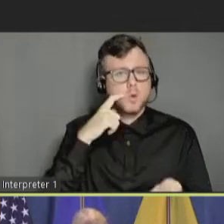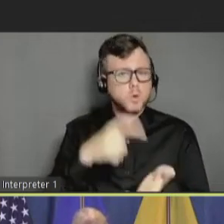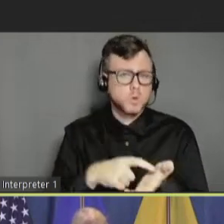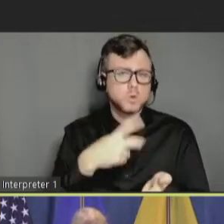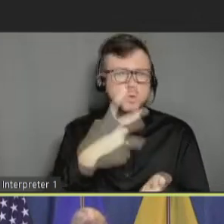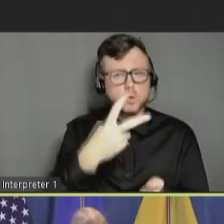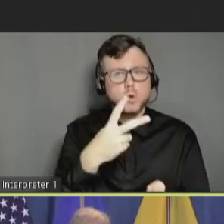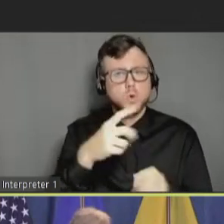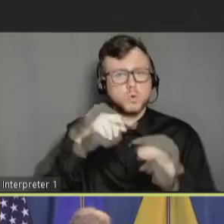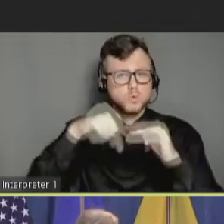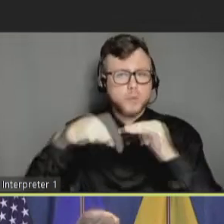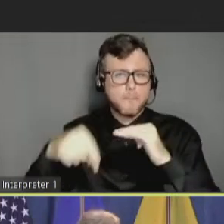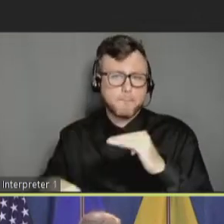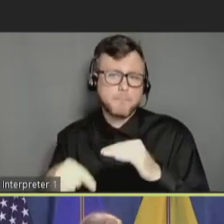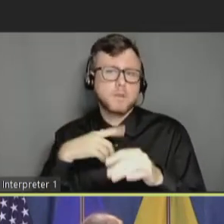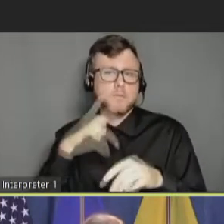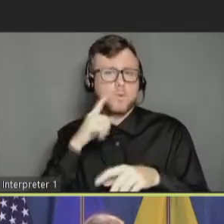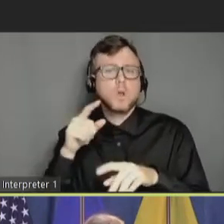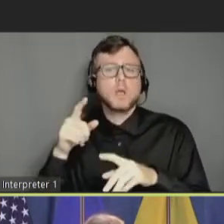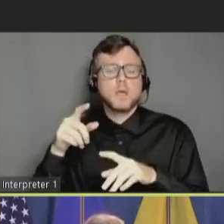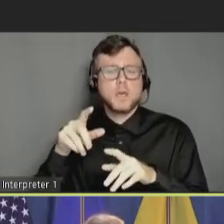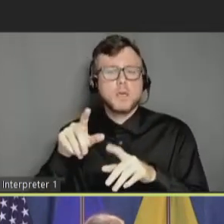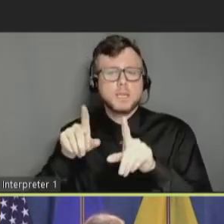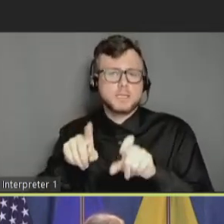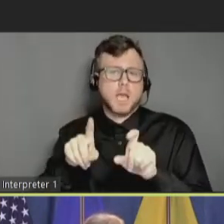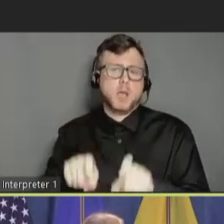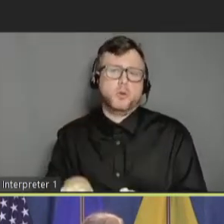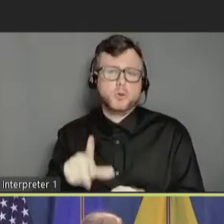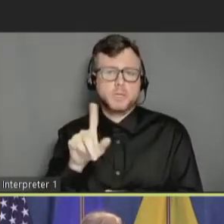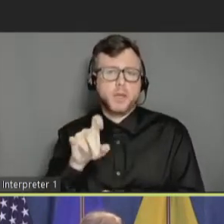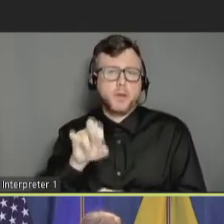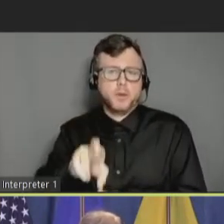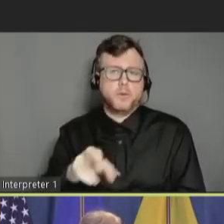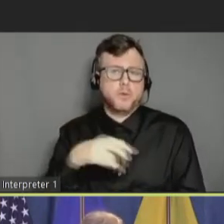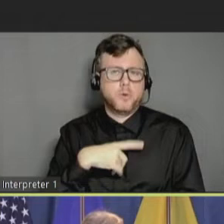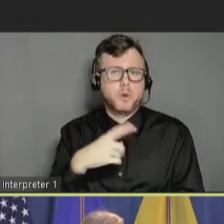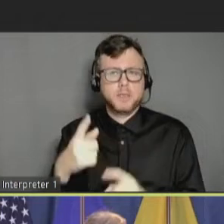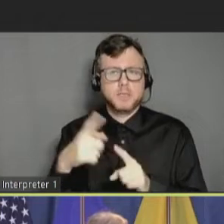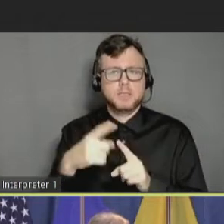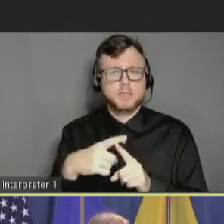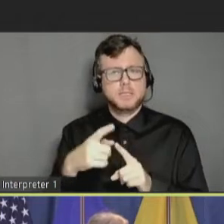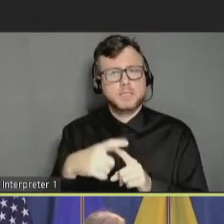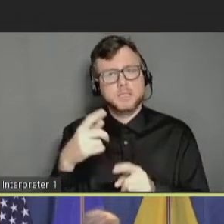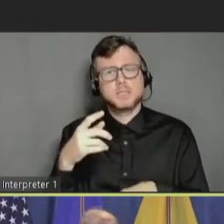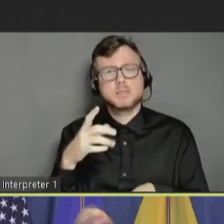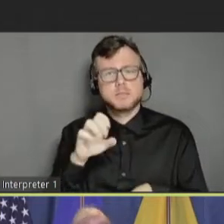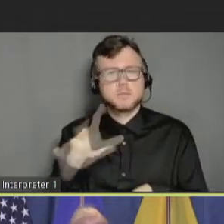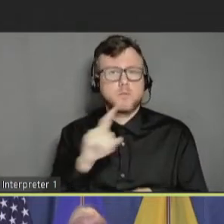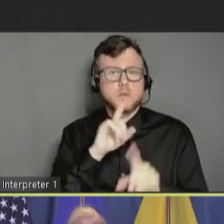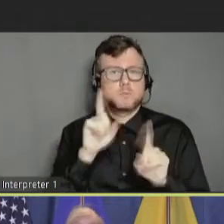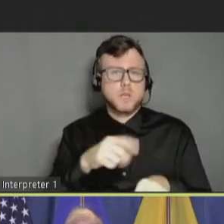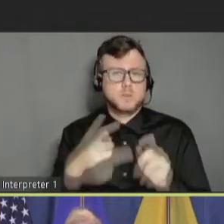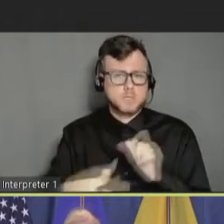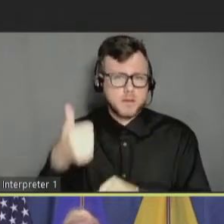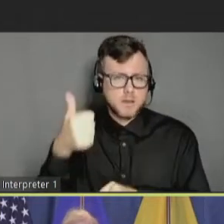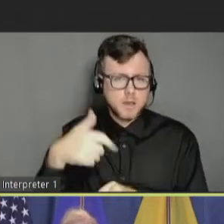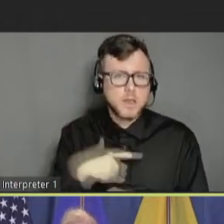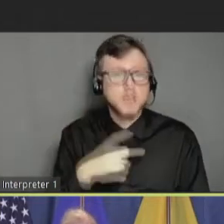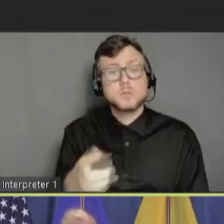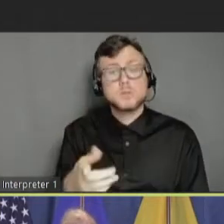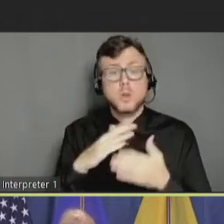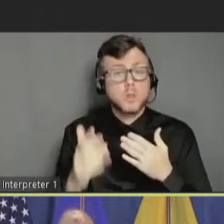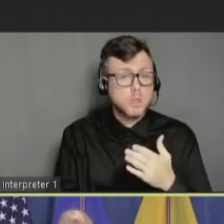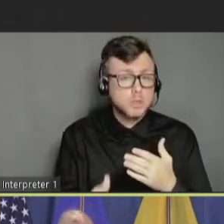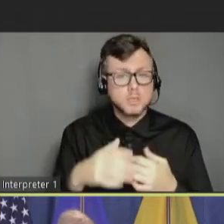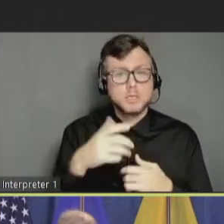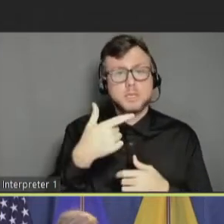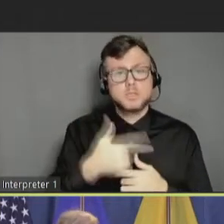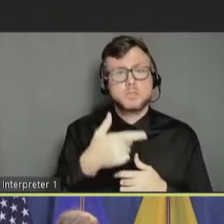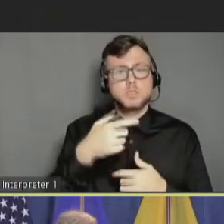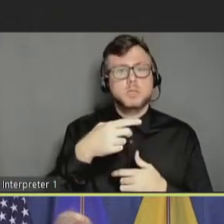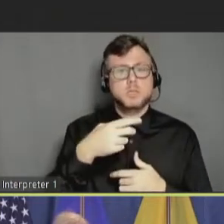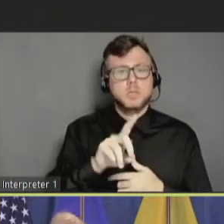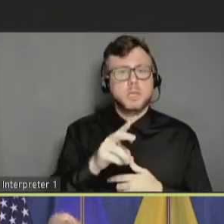So, in conclusion, the gDHBV2 vaccine elicits a potent and very broad CD8 T cell response against